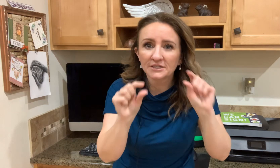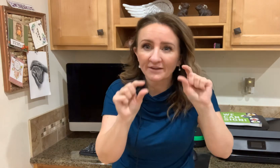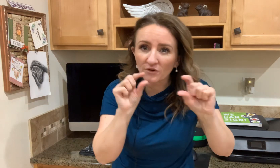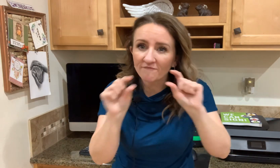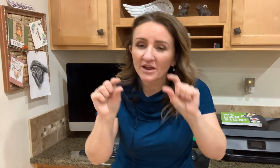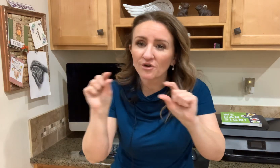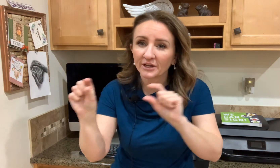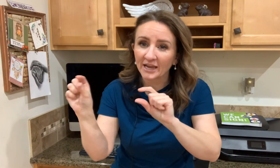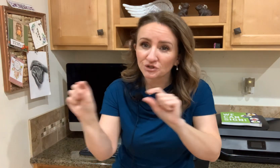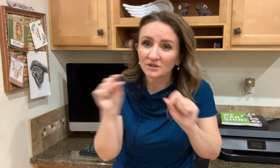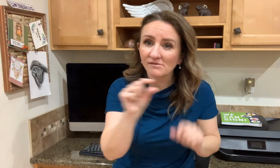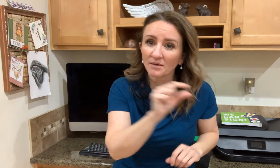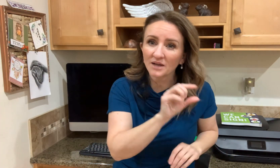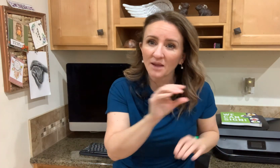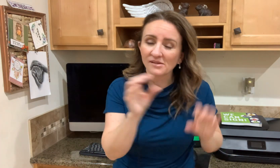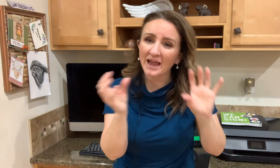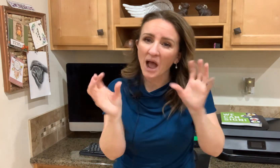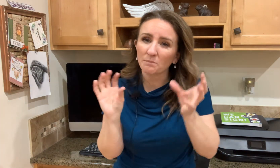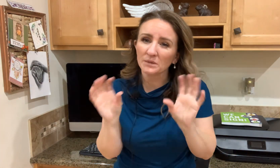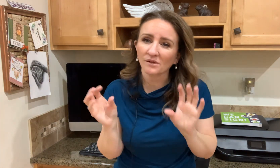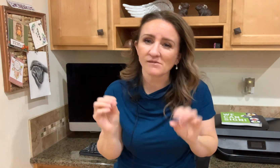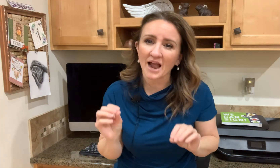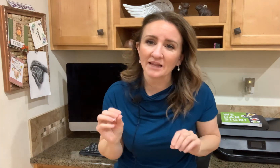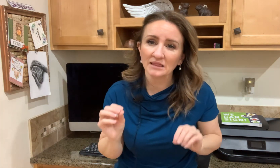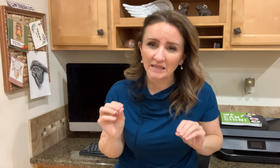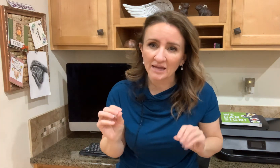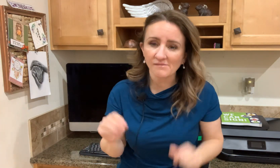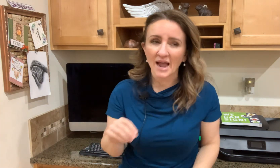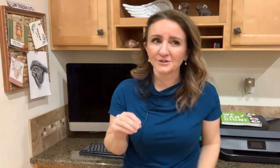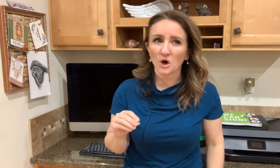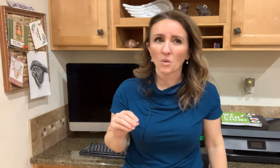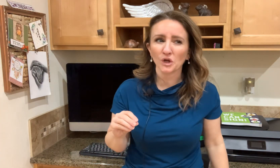different variations sometimes and how people sign things. I don't want you